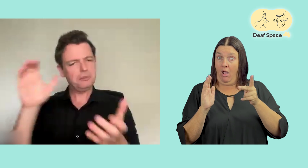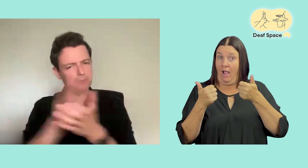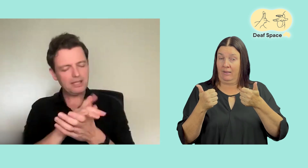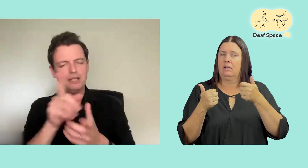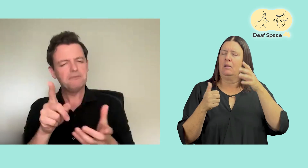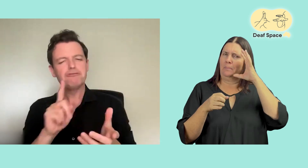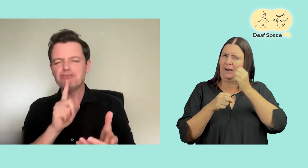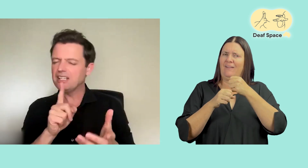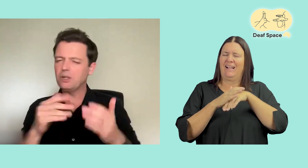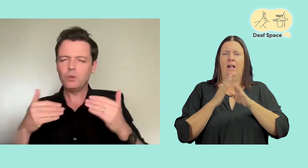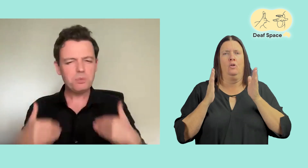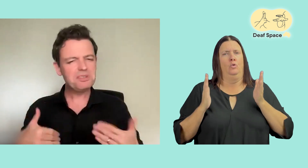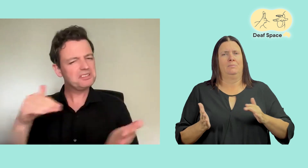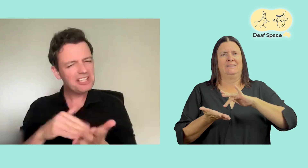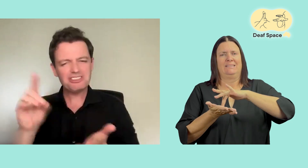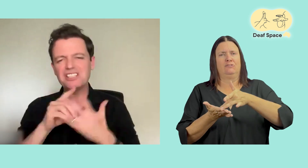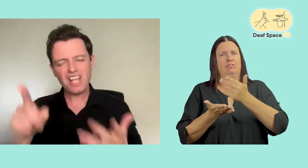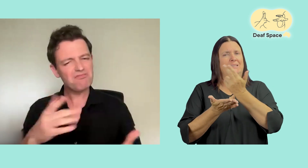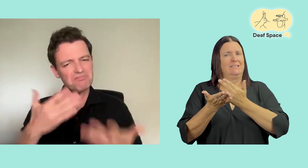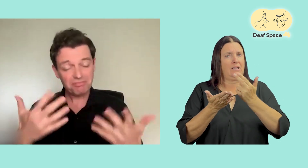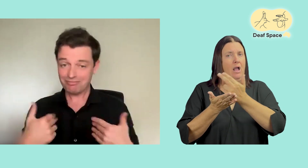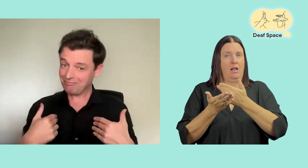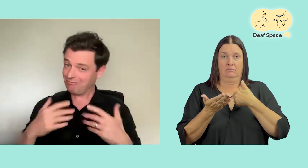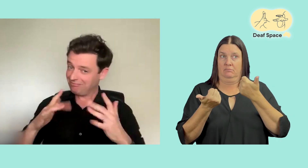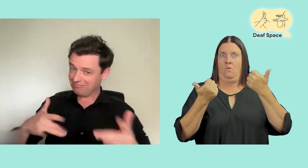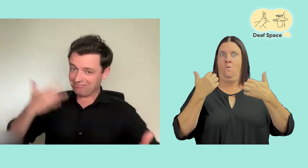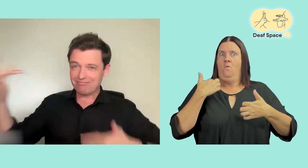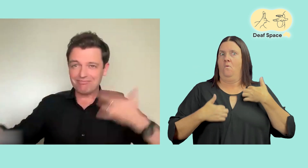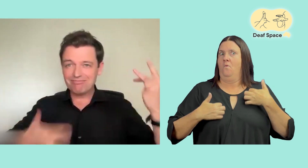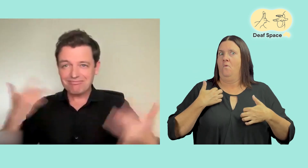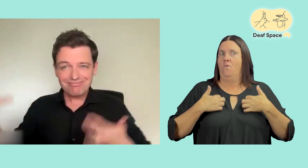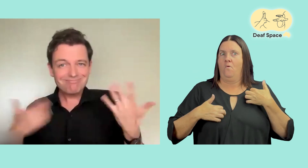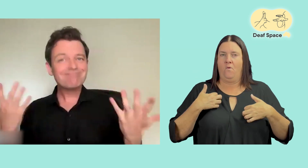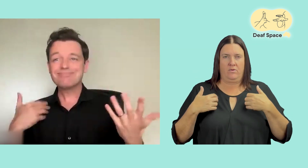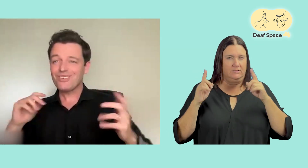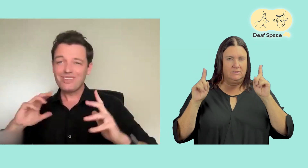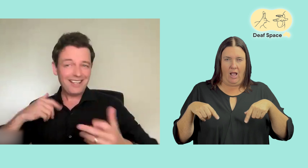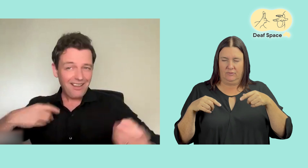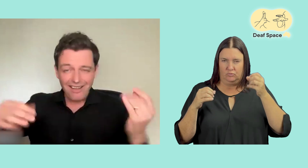They wanted to use Deaf Space design principles because they believed these principles really are human-centric.